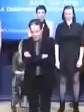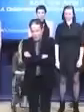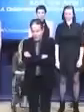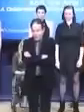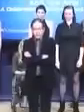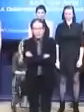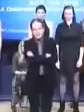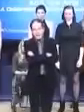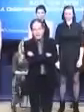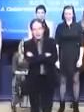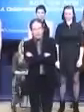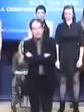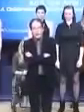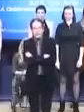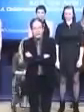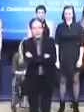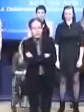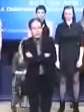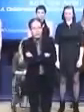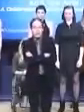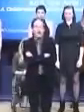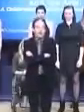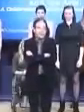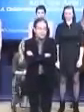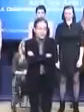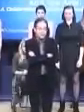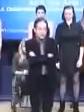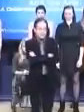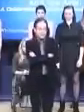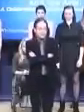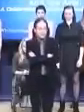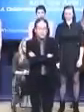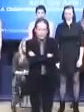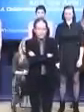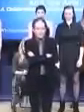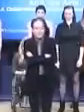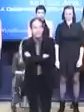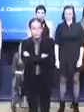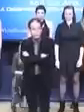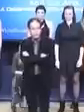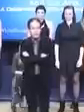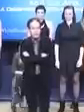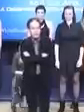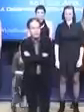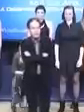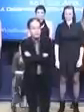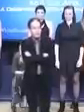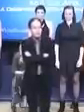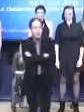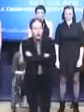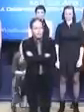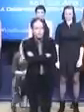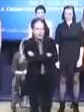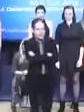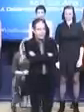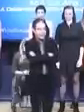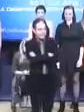To be here under the 10-year of a President who not only, celebrates diversity and inclusion, but so often recognizes